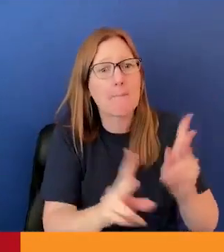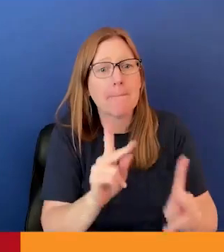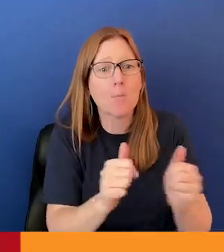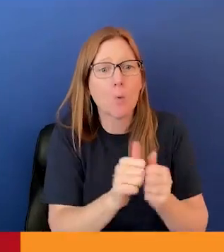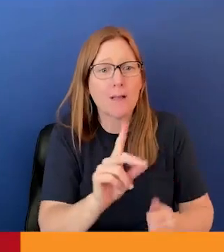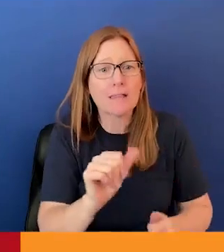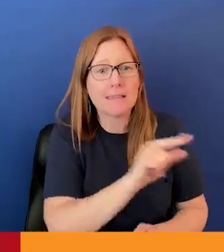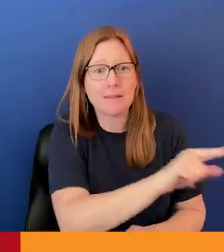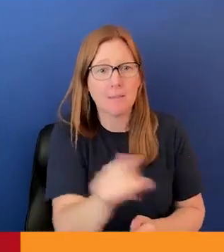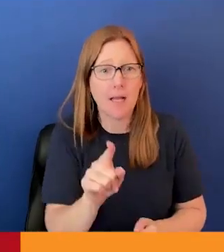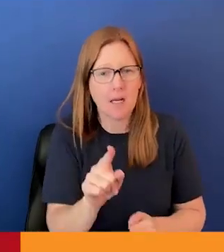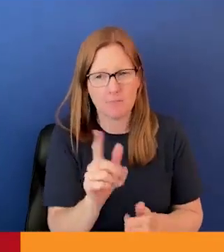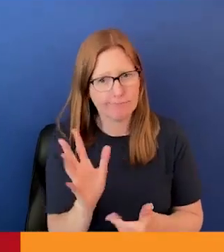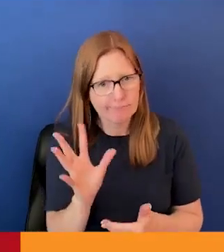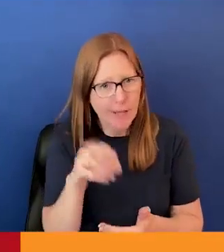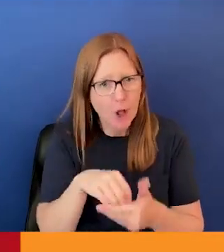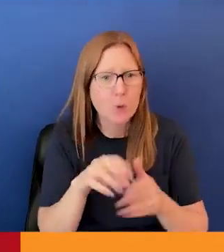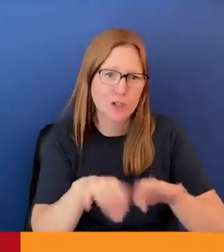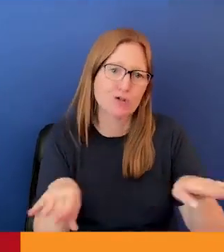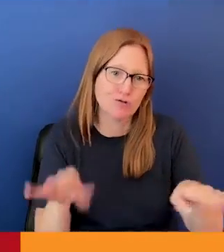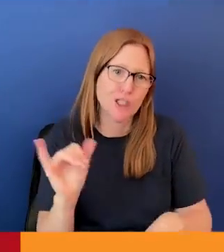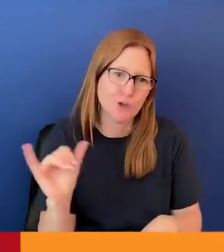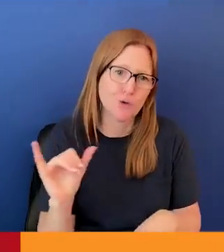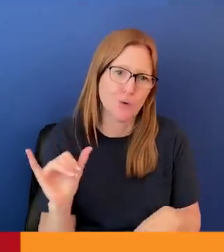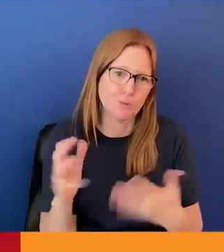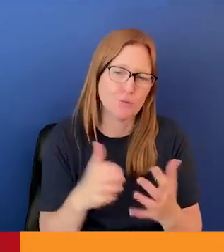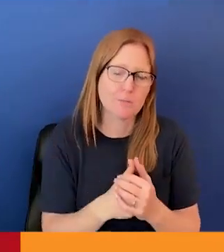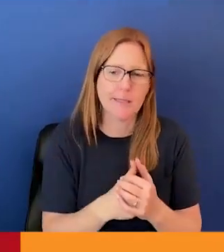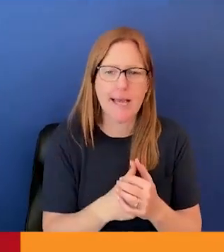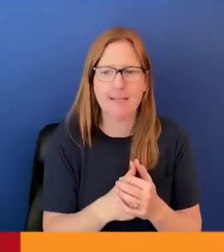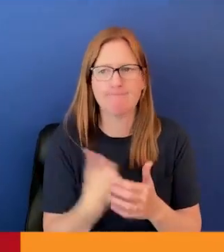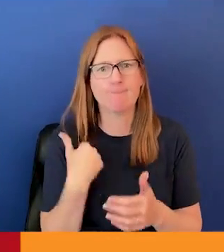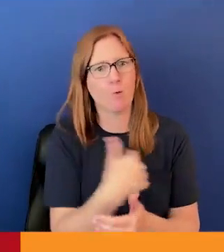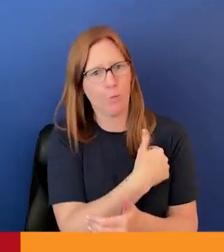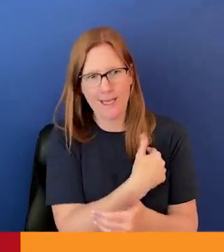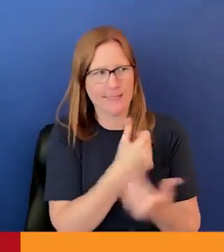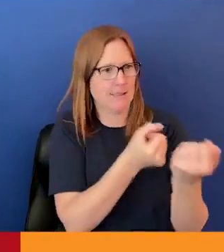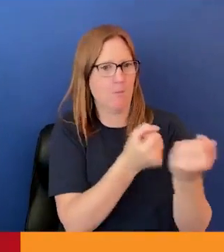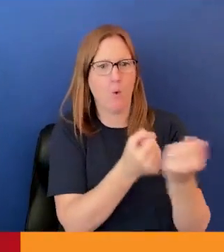includes children with disabilities. And again, we are at lifespan in that way.